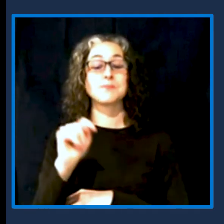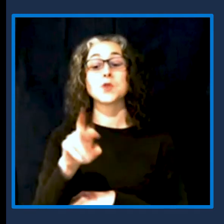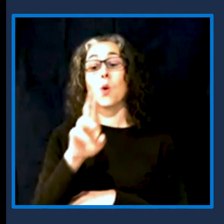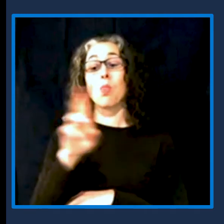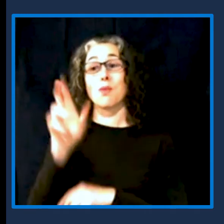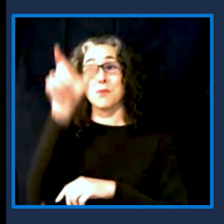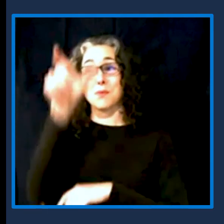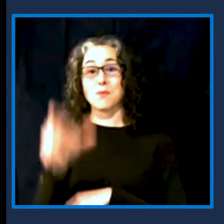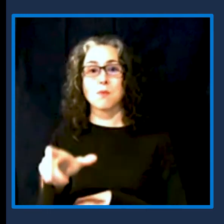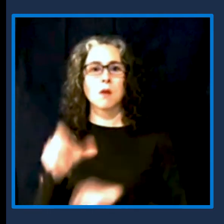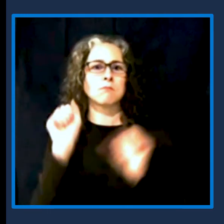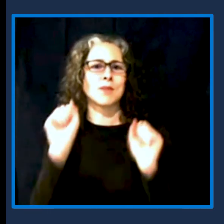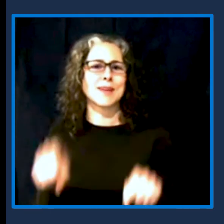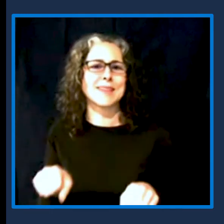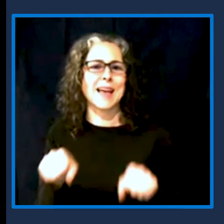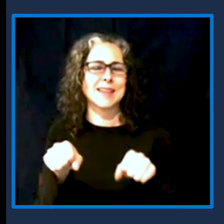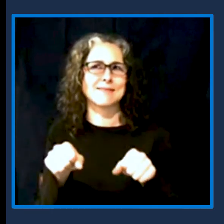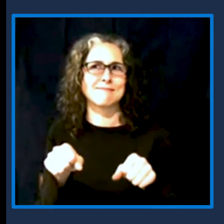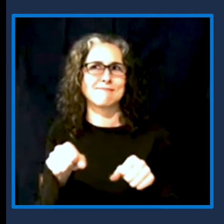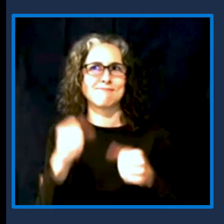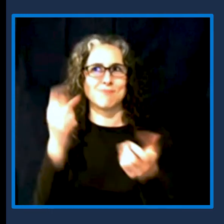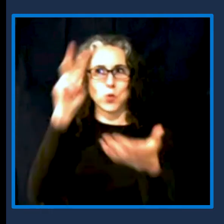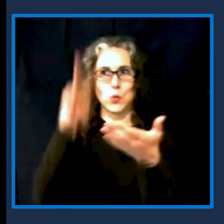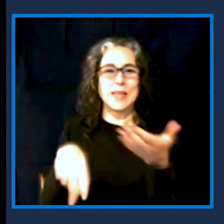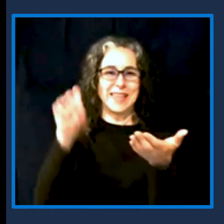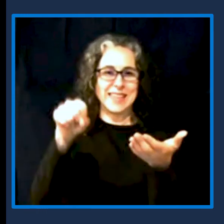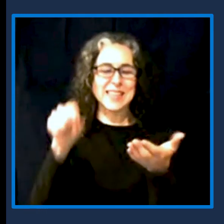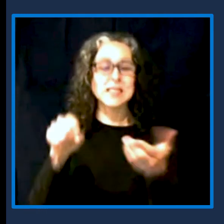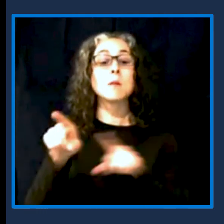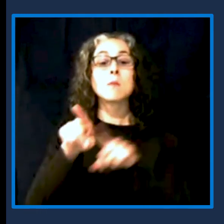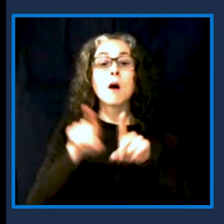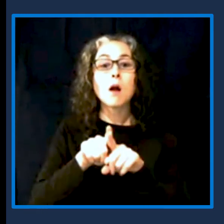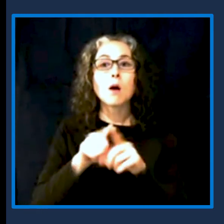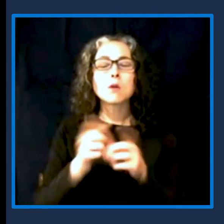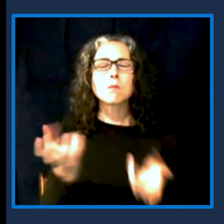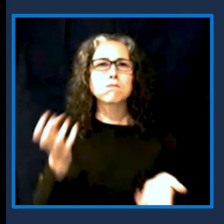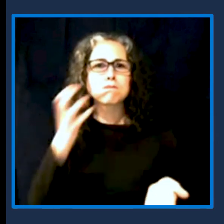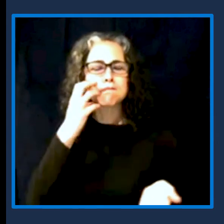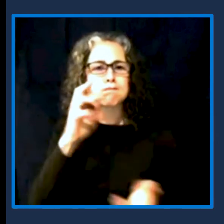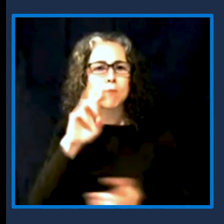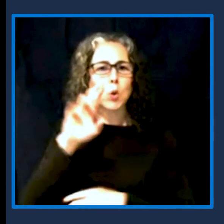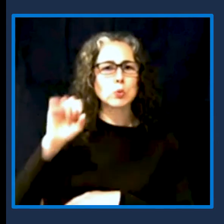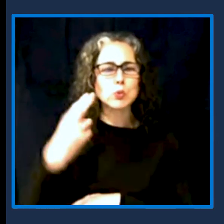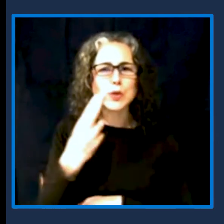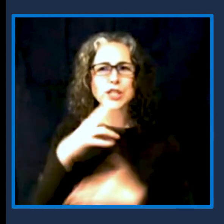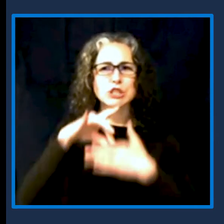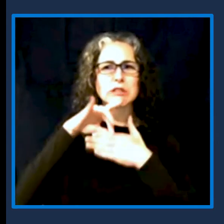is legible for all of us but it also provides a lot of richness of content and that was something